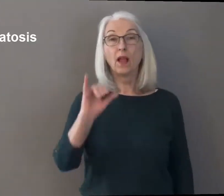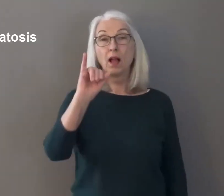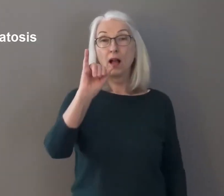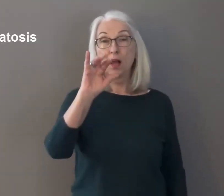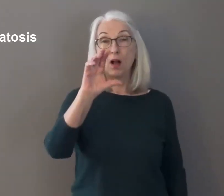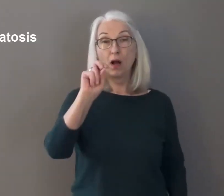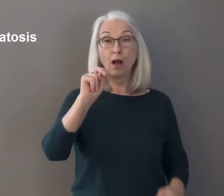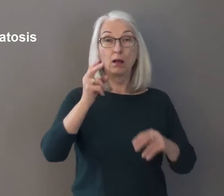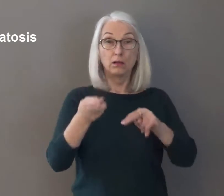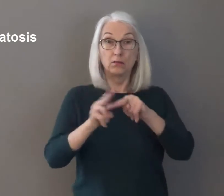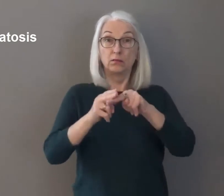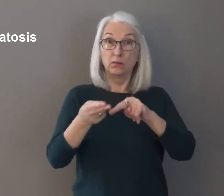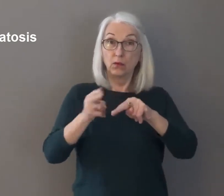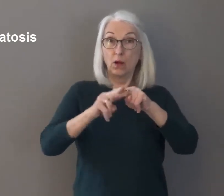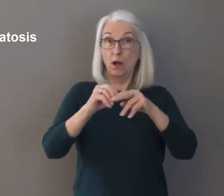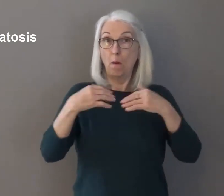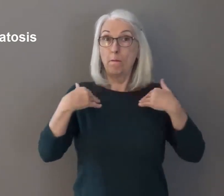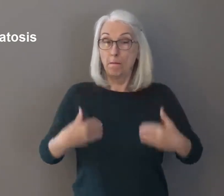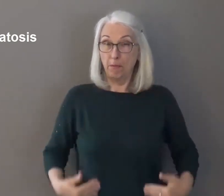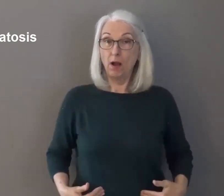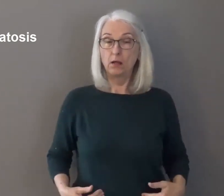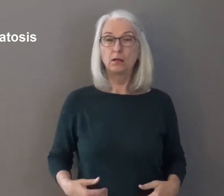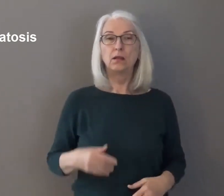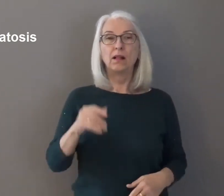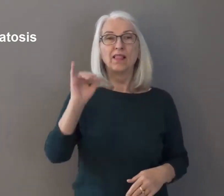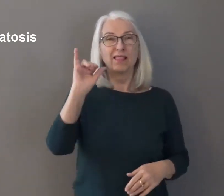Iron Builds Up in the Body.